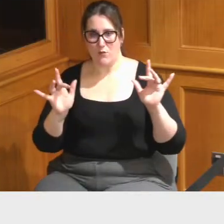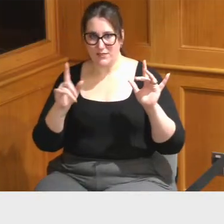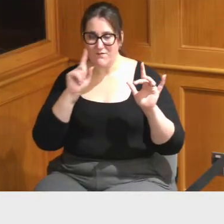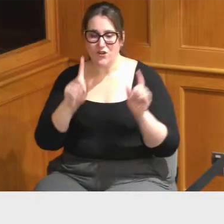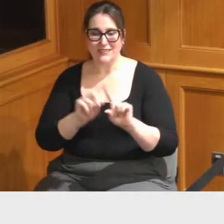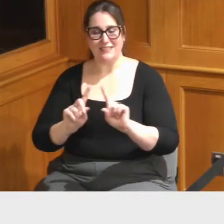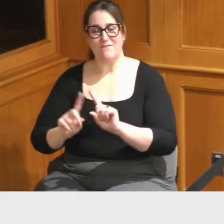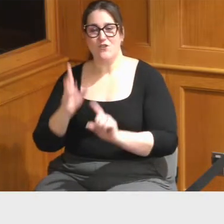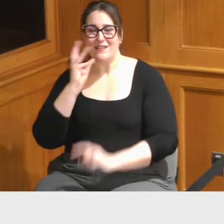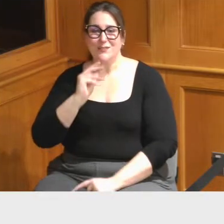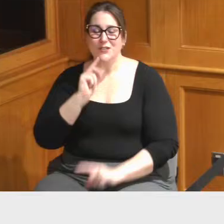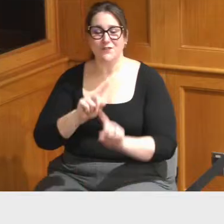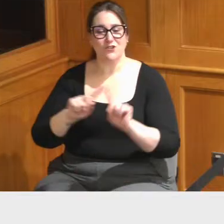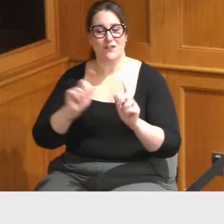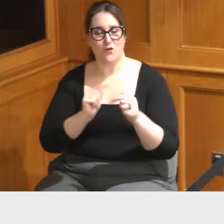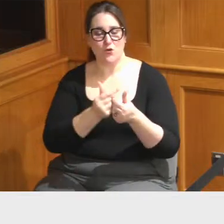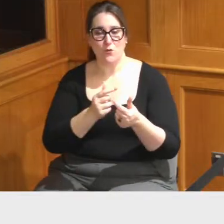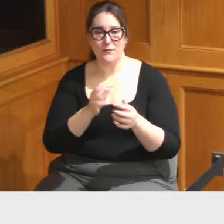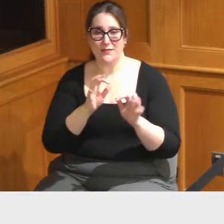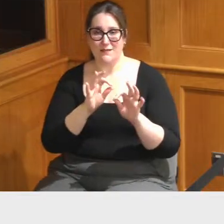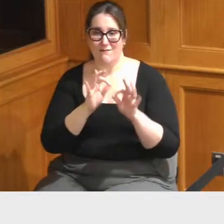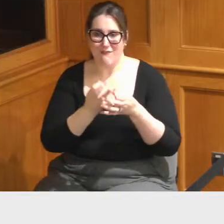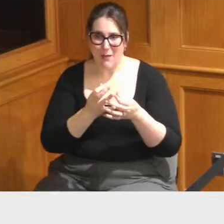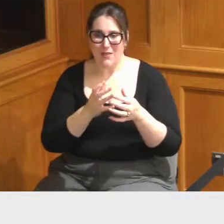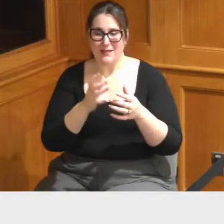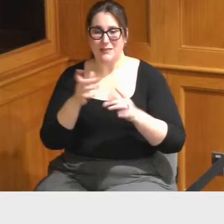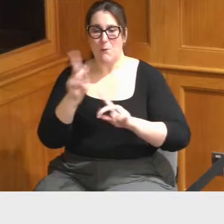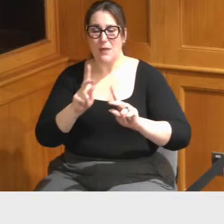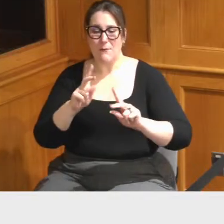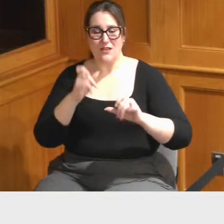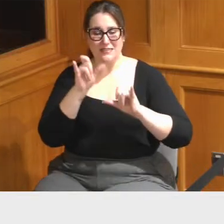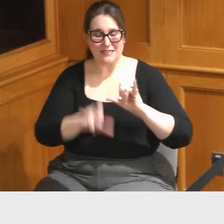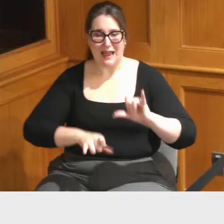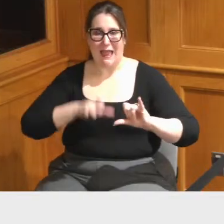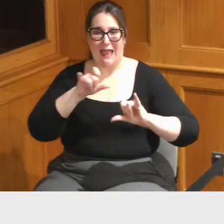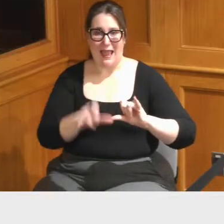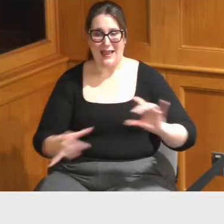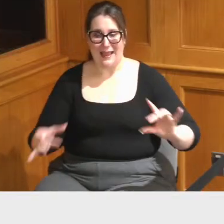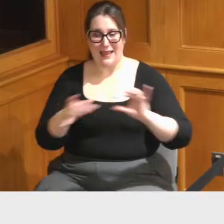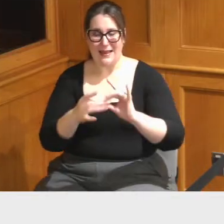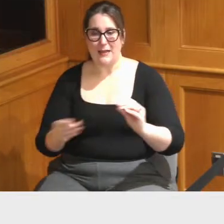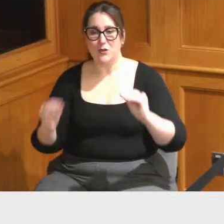groups of people so families stay longer. So people connect here beyond game day and expand the